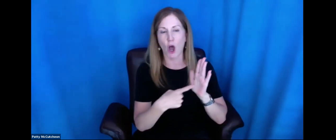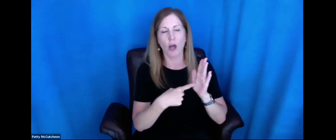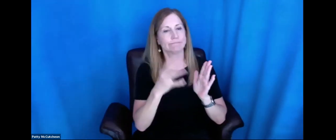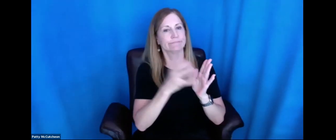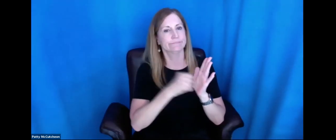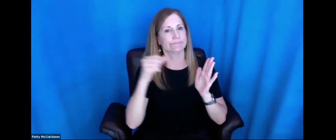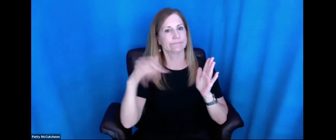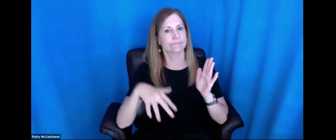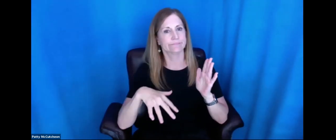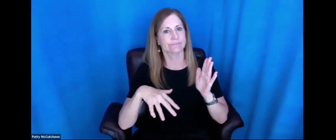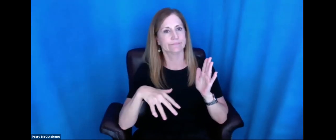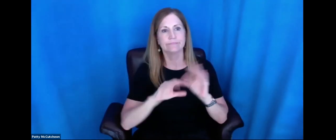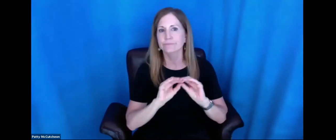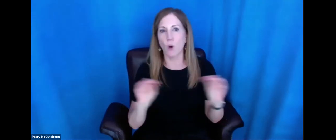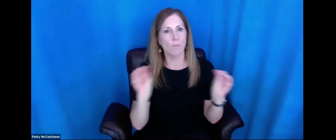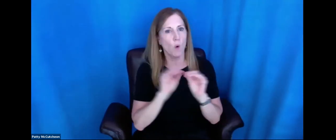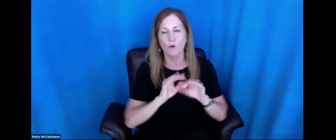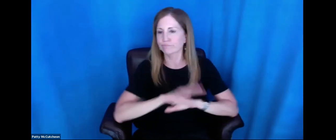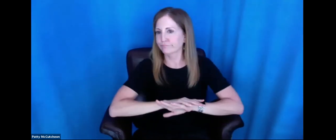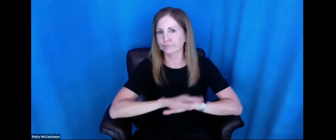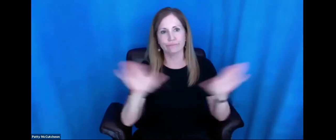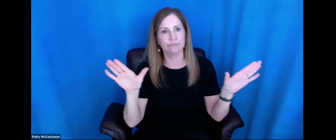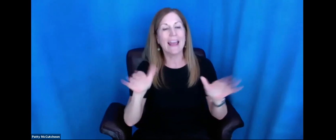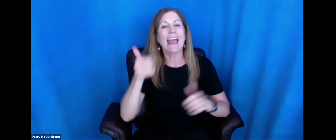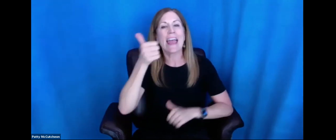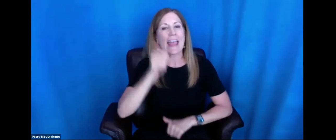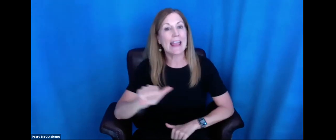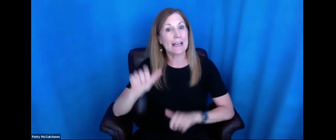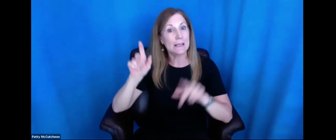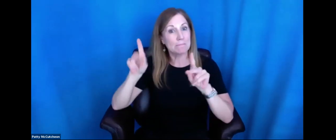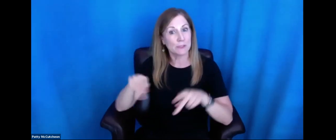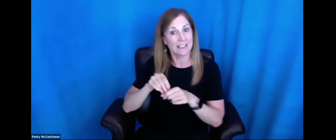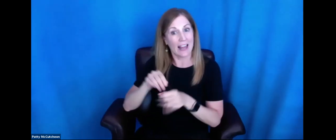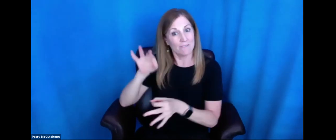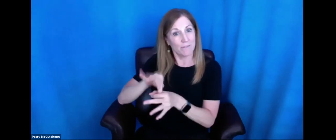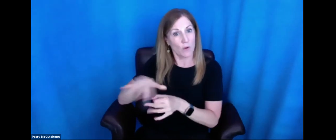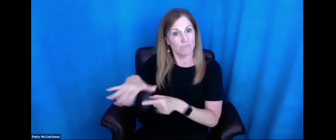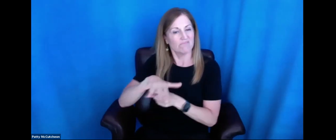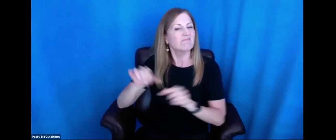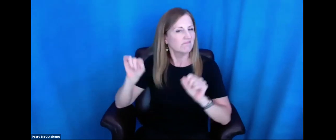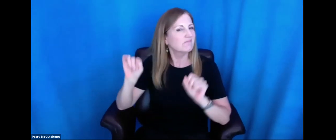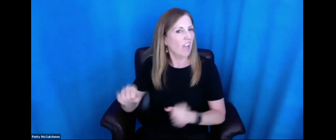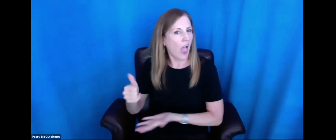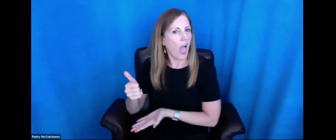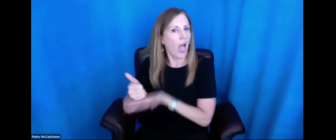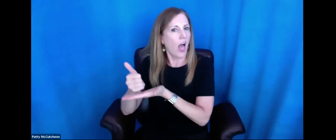So that law is off the books. Any individual now can help as many people as they want in the polling place.